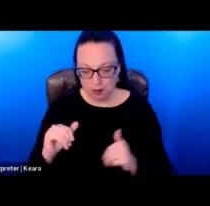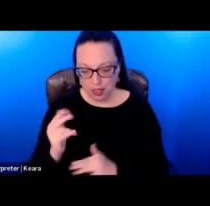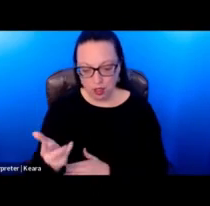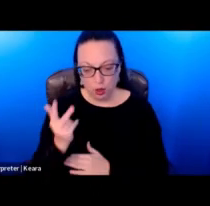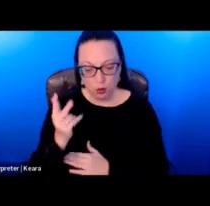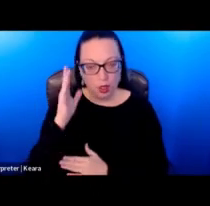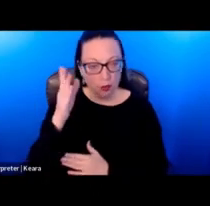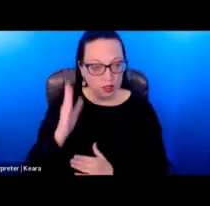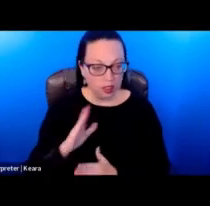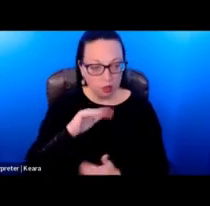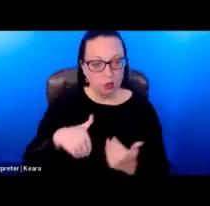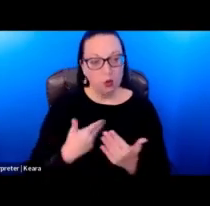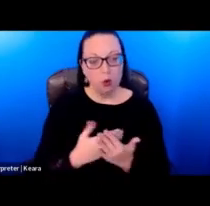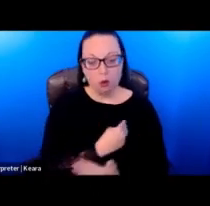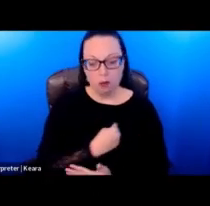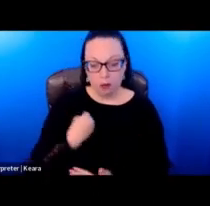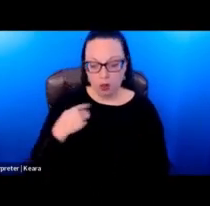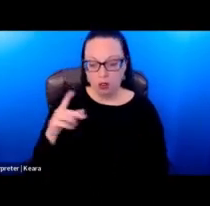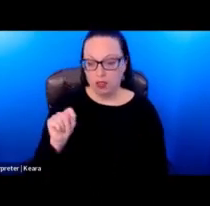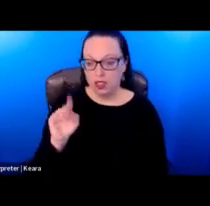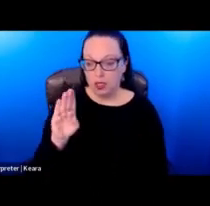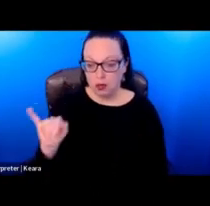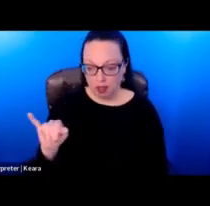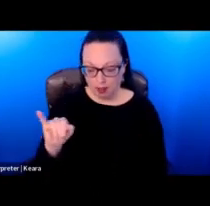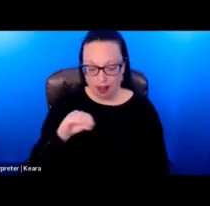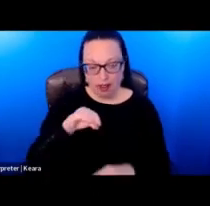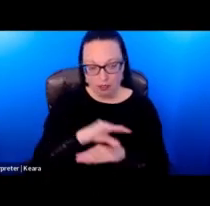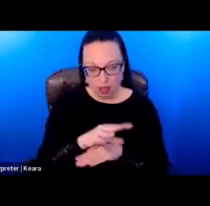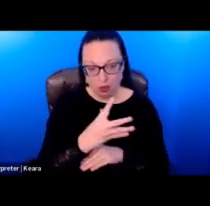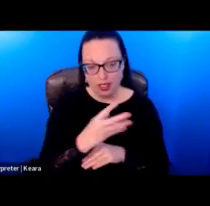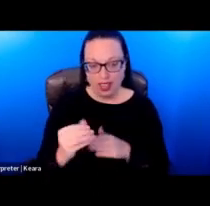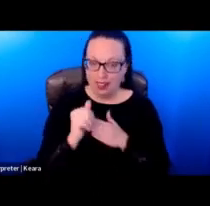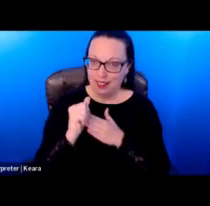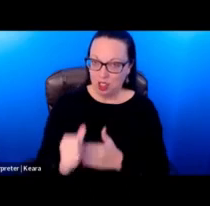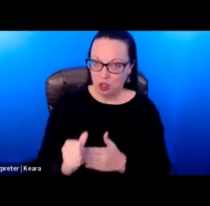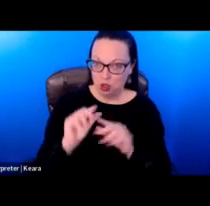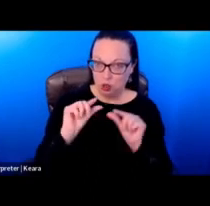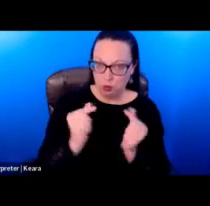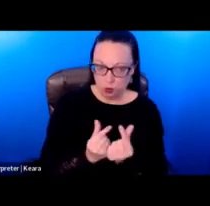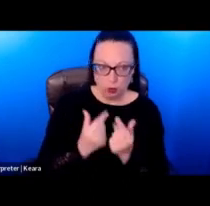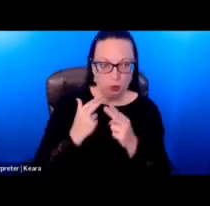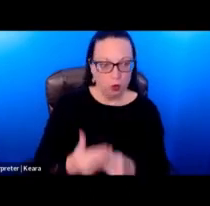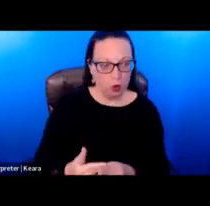TBI Advisory and Leadership Group, which we call the TAL-Group, which is part of the